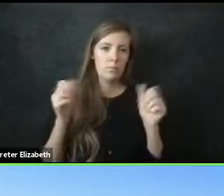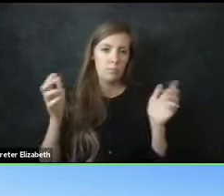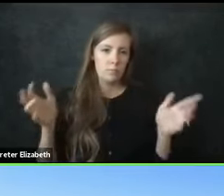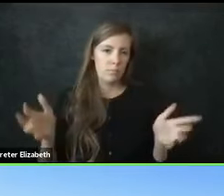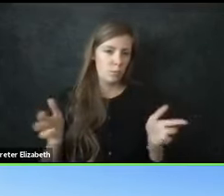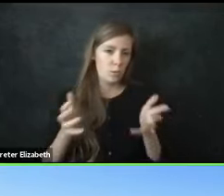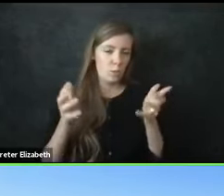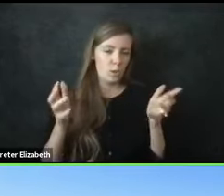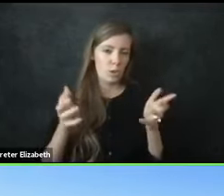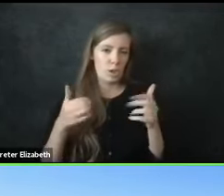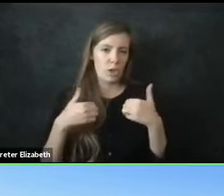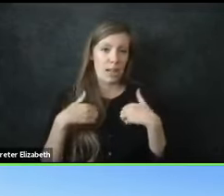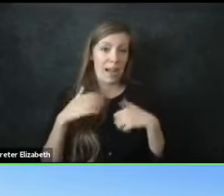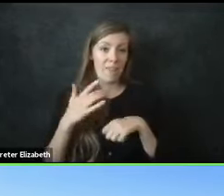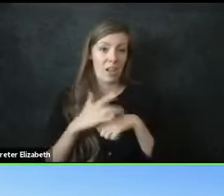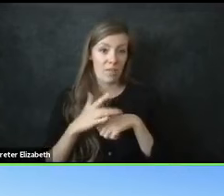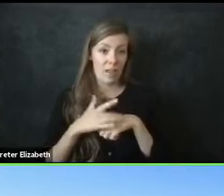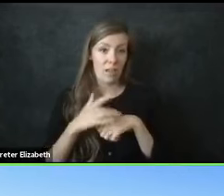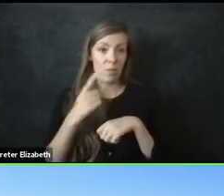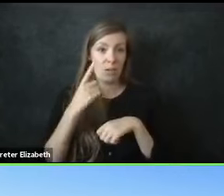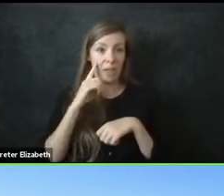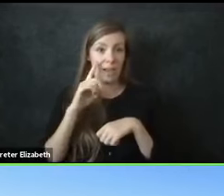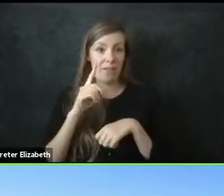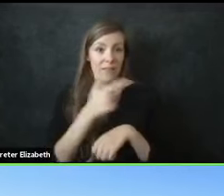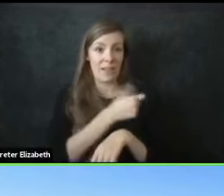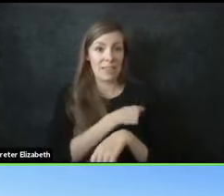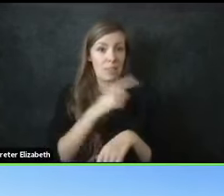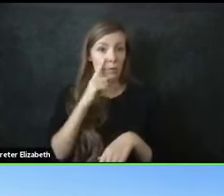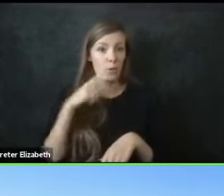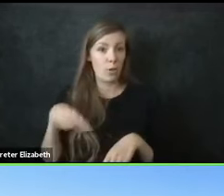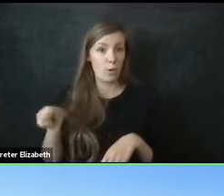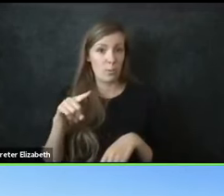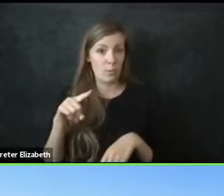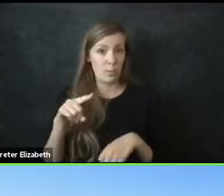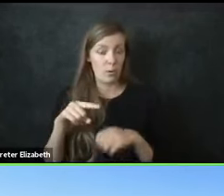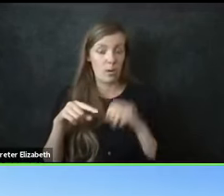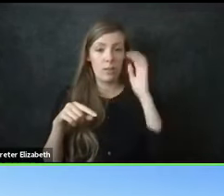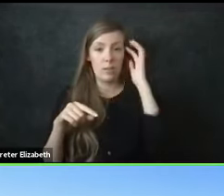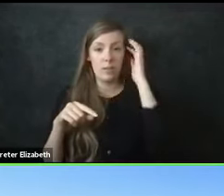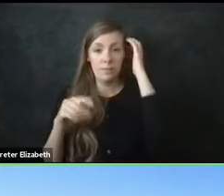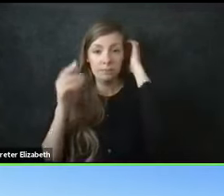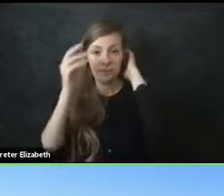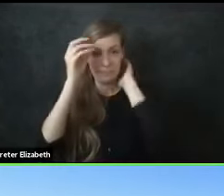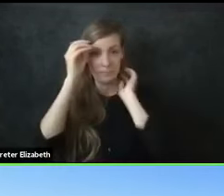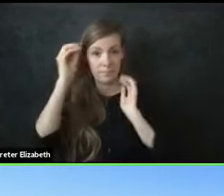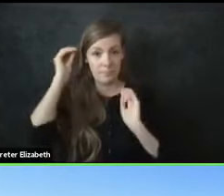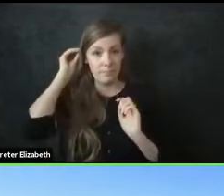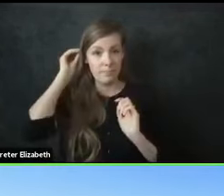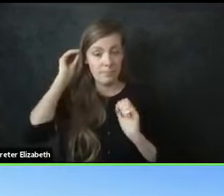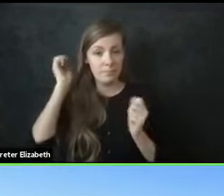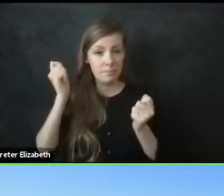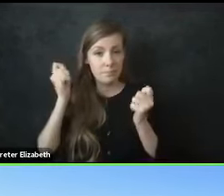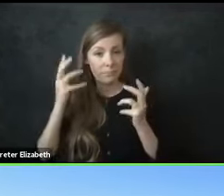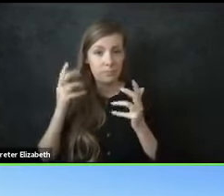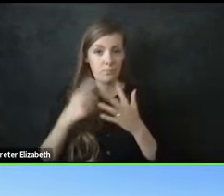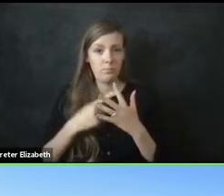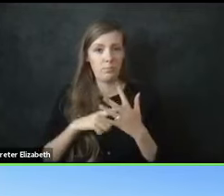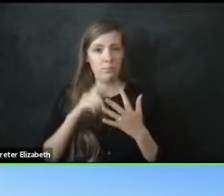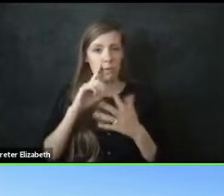that vaccine for those populations is going to be important. So please keep in mind that there are many other sources for receiving the vaccine.